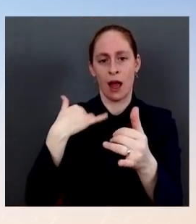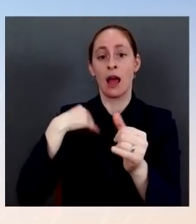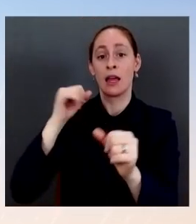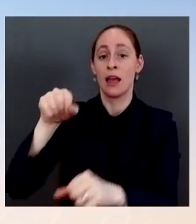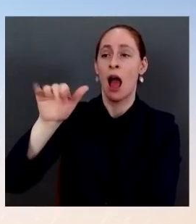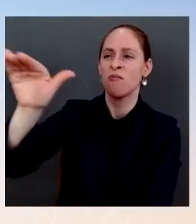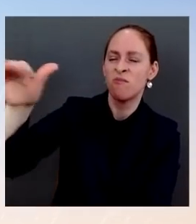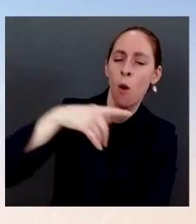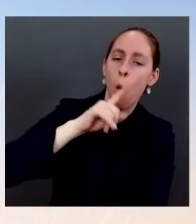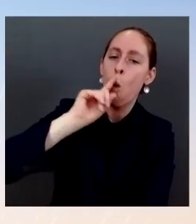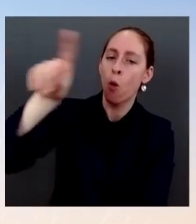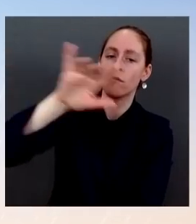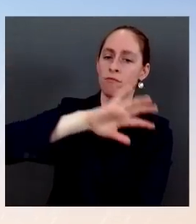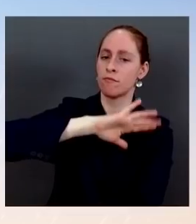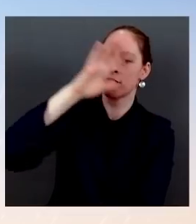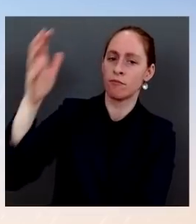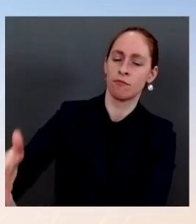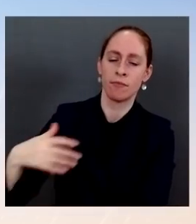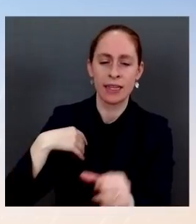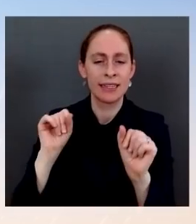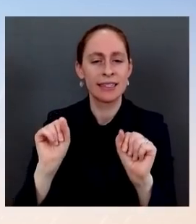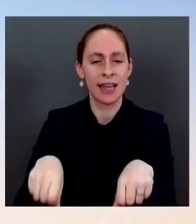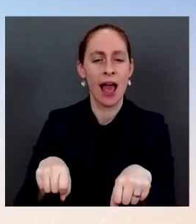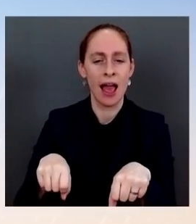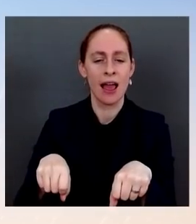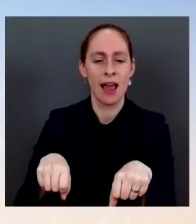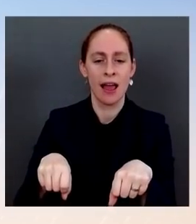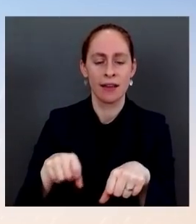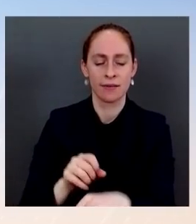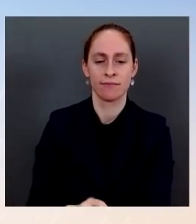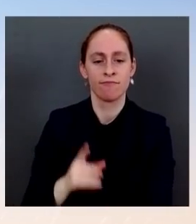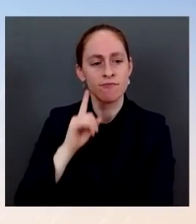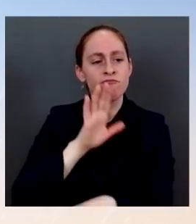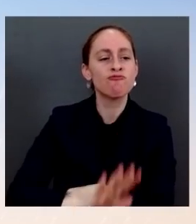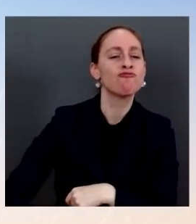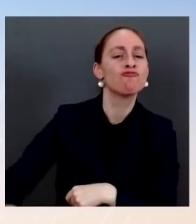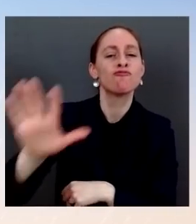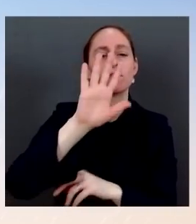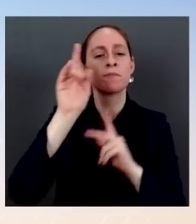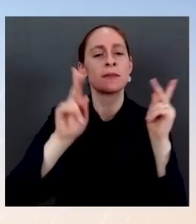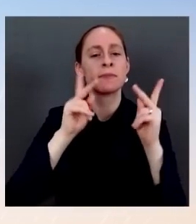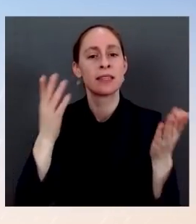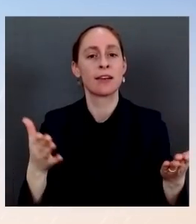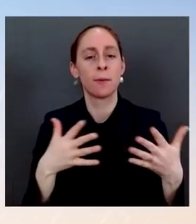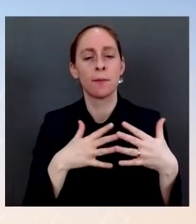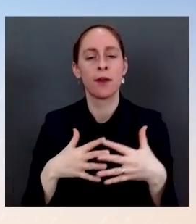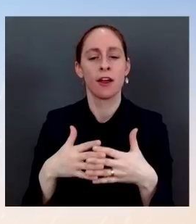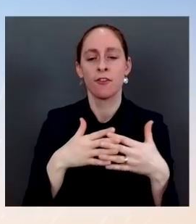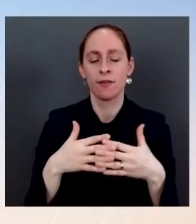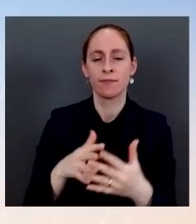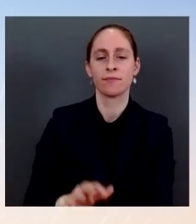and also the FDA authorized five new at-home tests since October. So, the fact that there's additional tests available